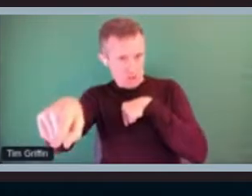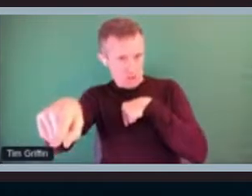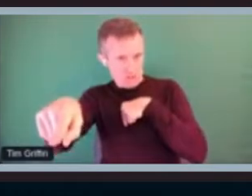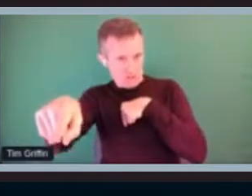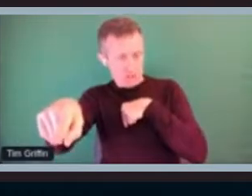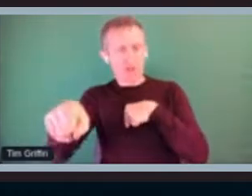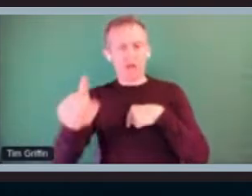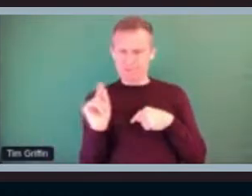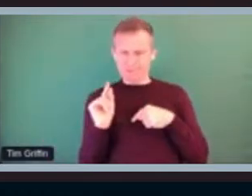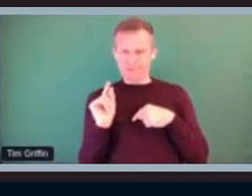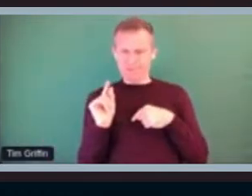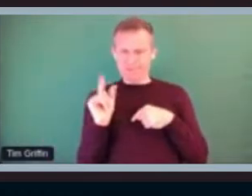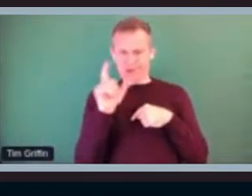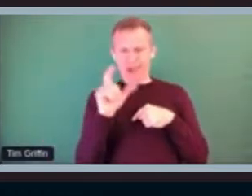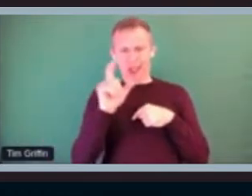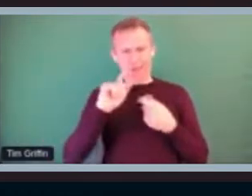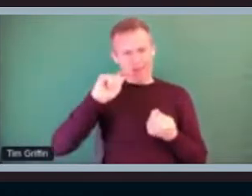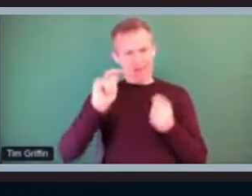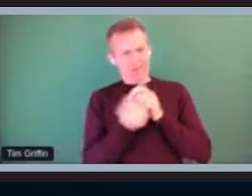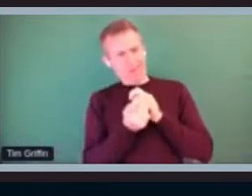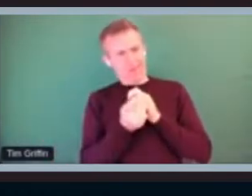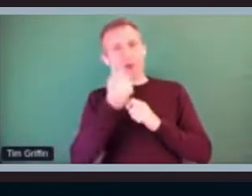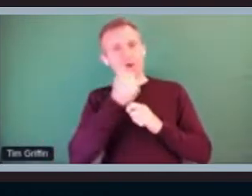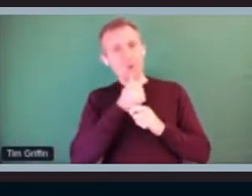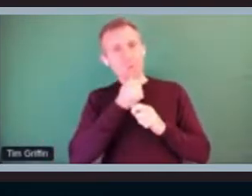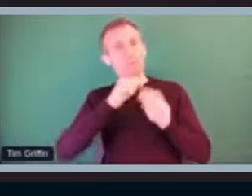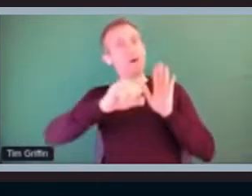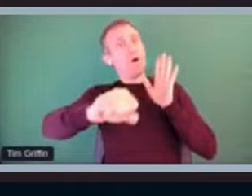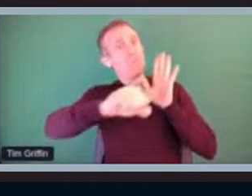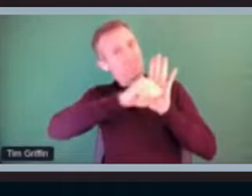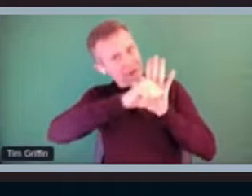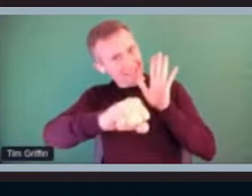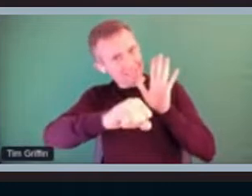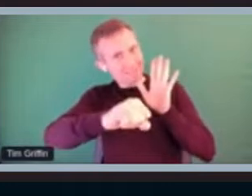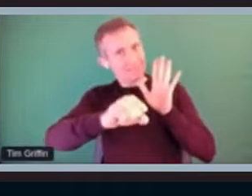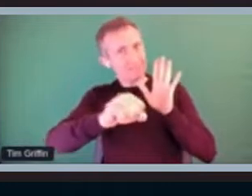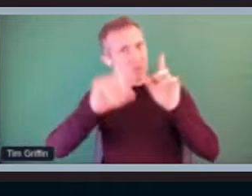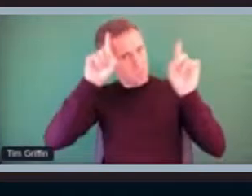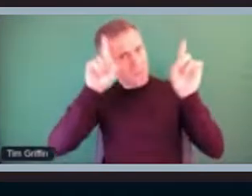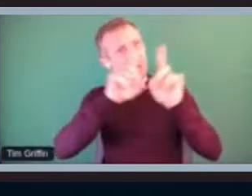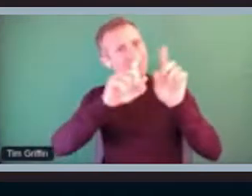matrix helps me to pick colours that have sufficient contrast with each other.